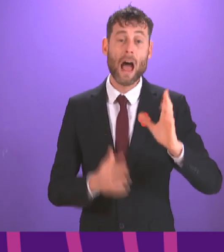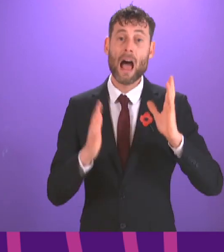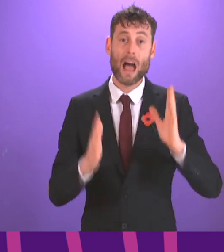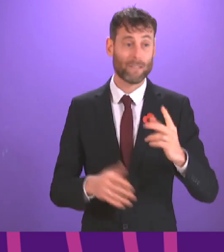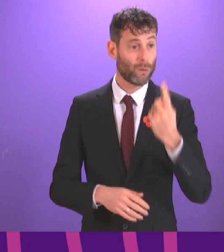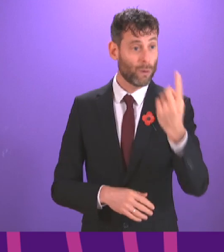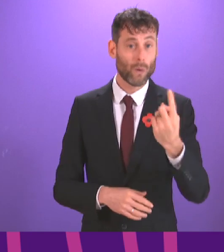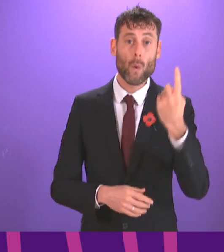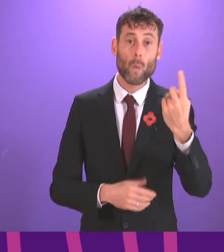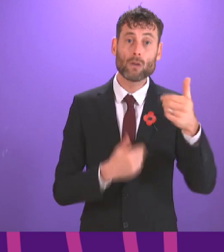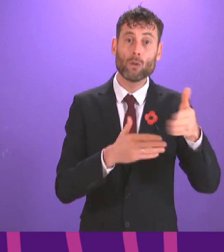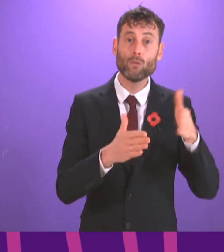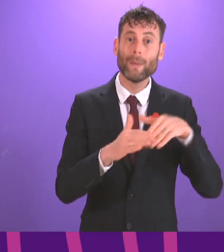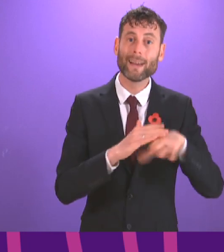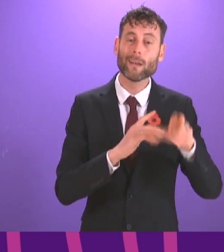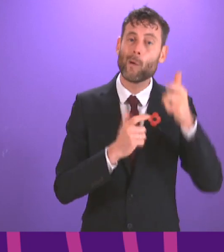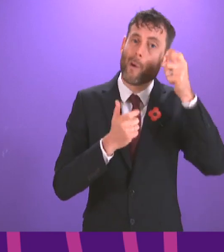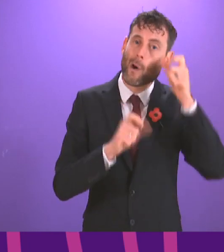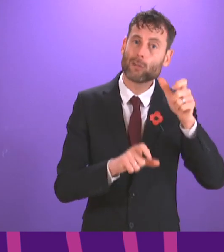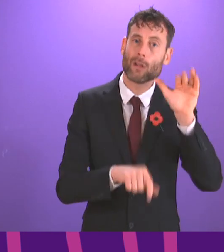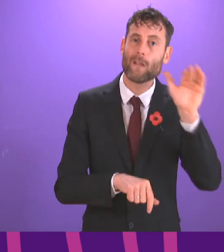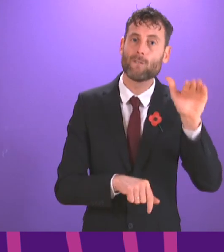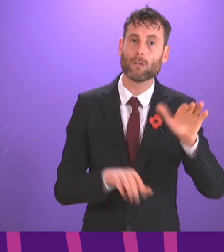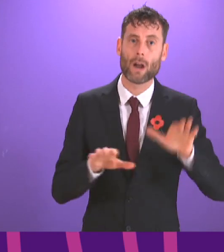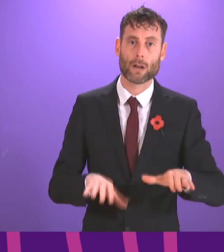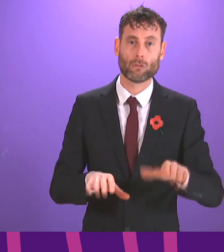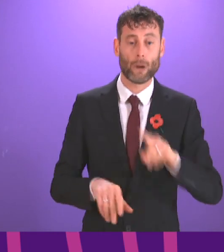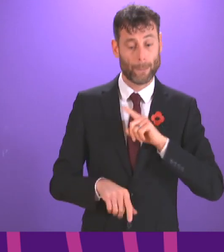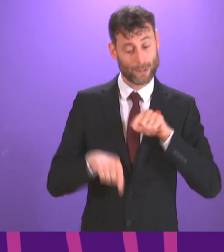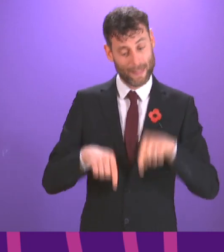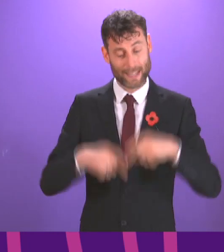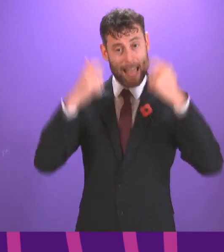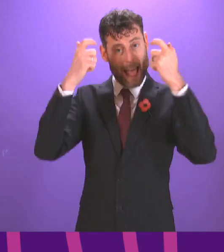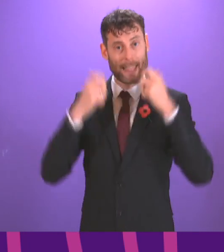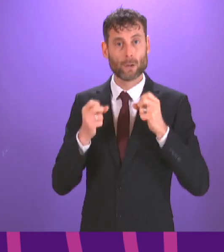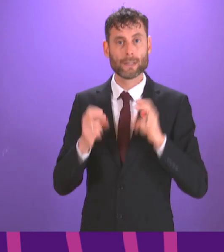one room in a hostel in a foreign country—because the legal system did not believe her, in particular